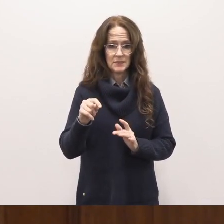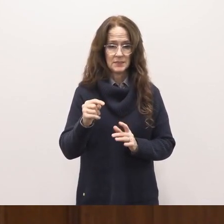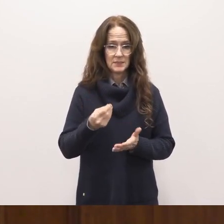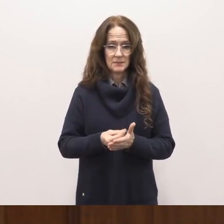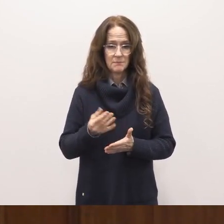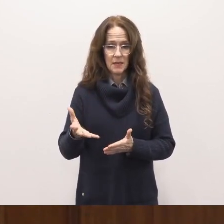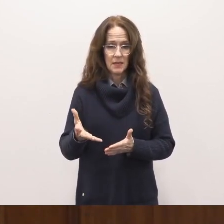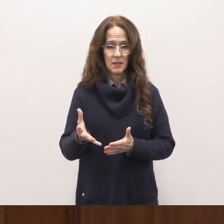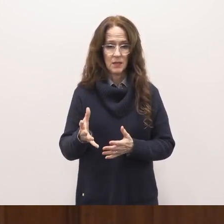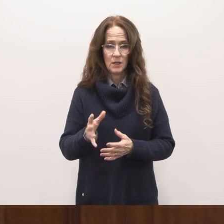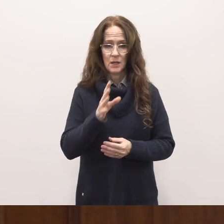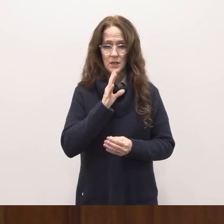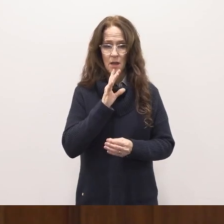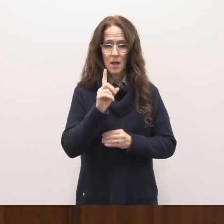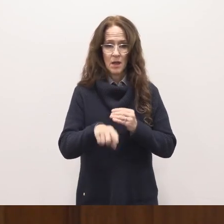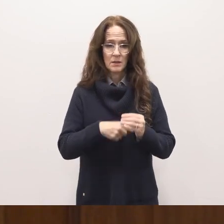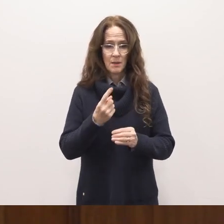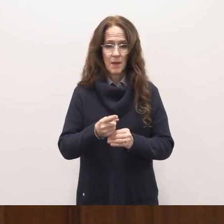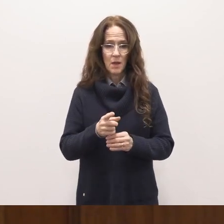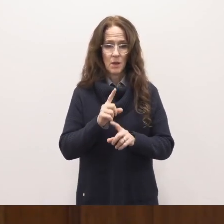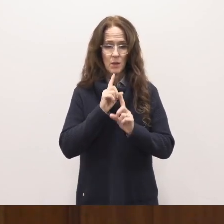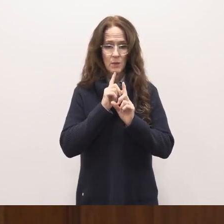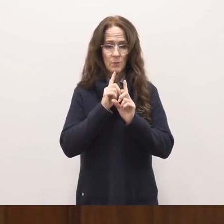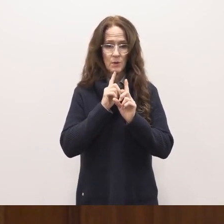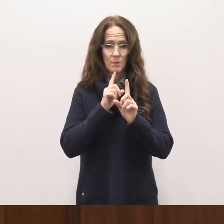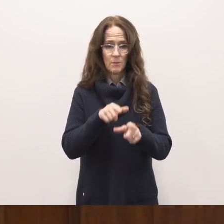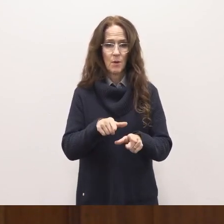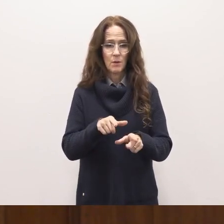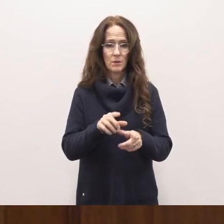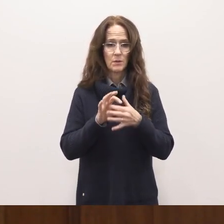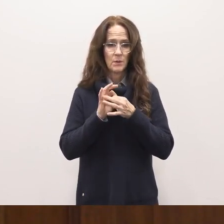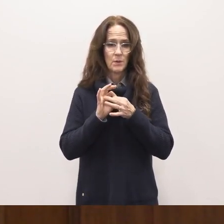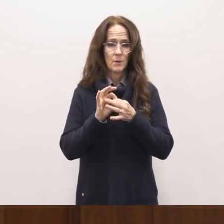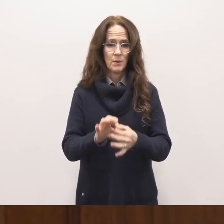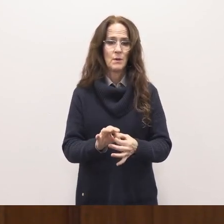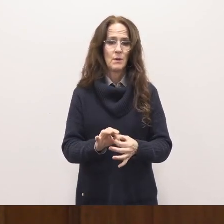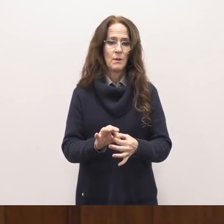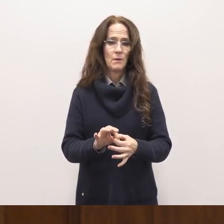could you talk about the report in terms of that context?